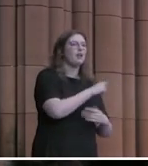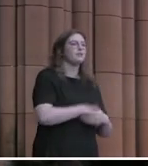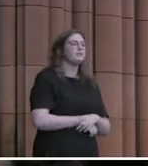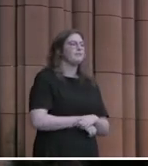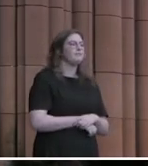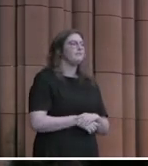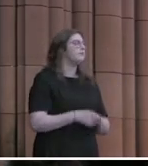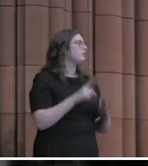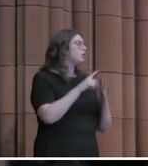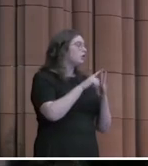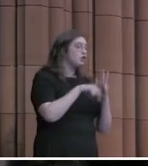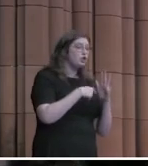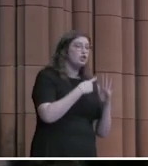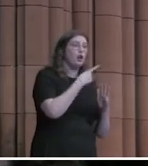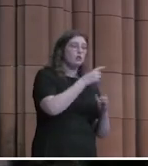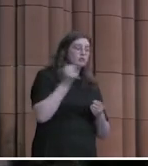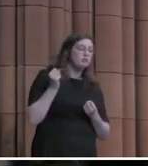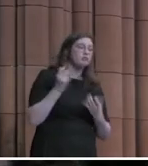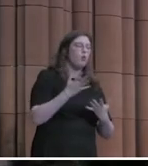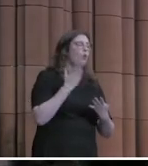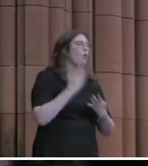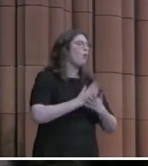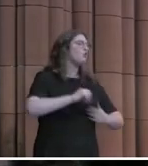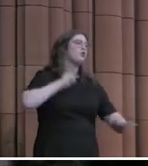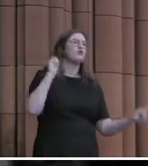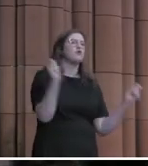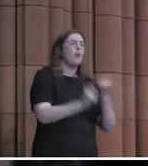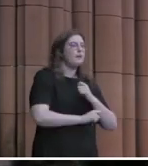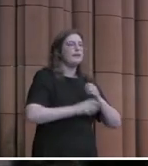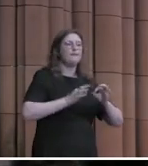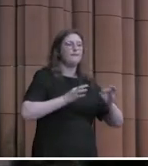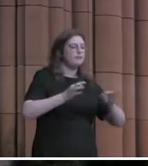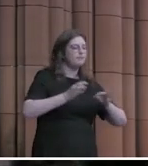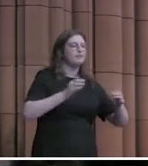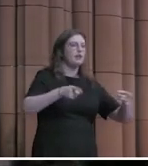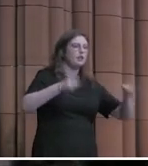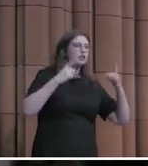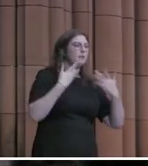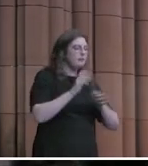John provided transformative strategic leadership in adapting the National Library of Scotland